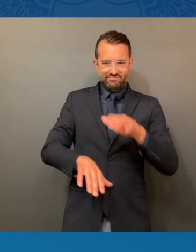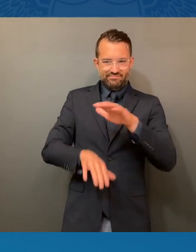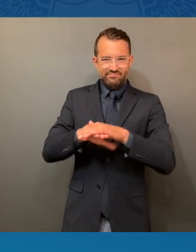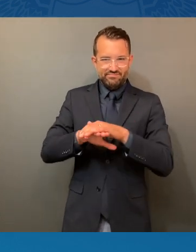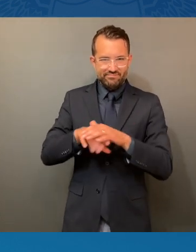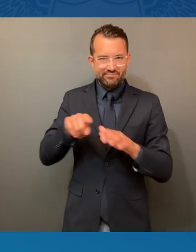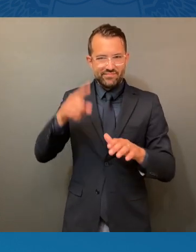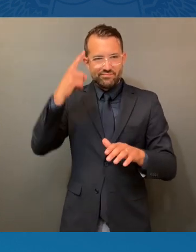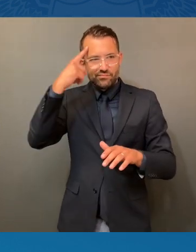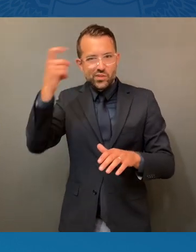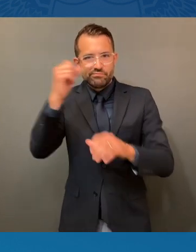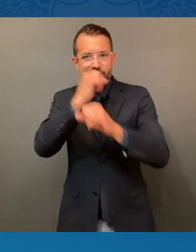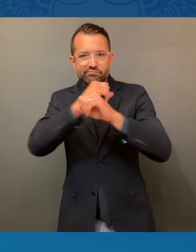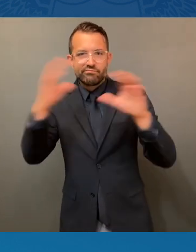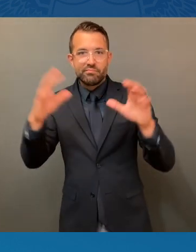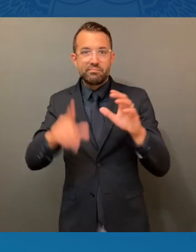and the potential of her people.